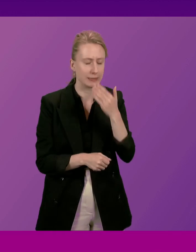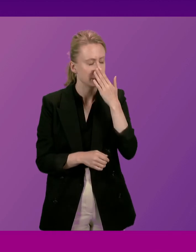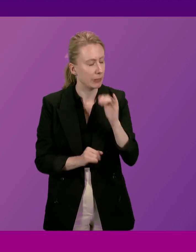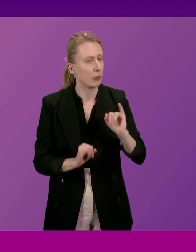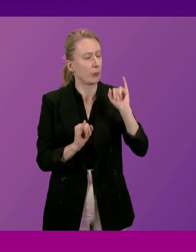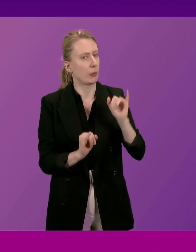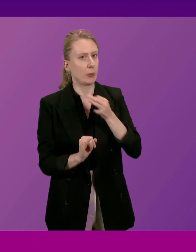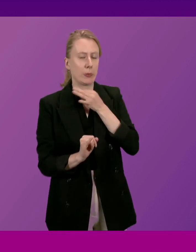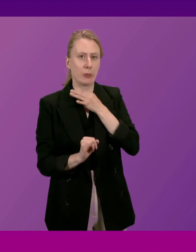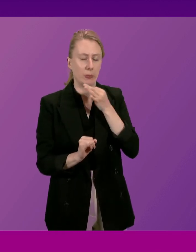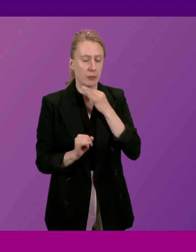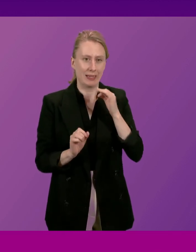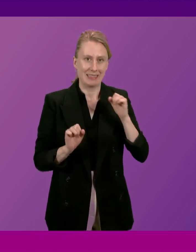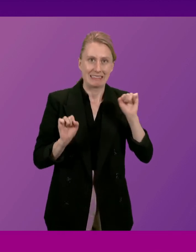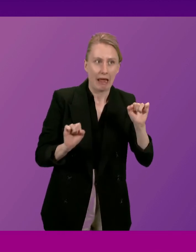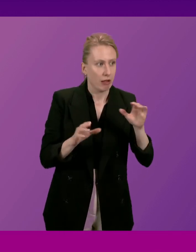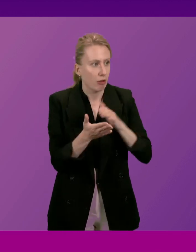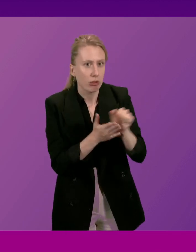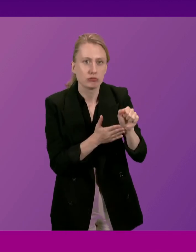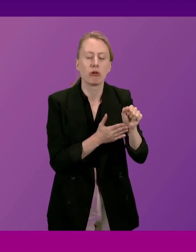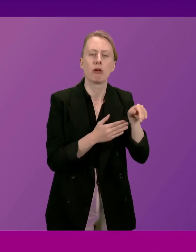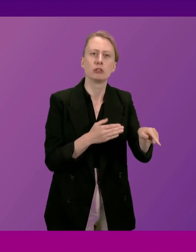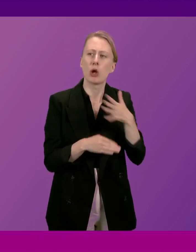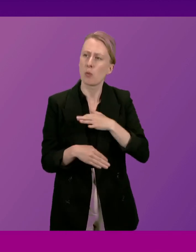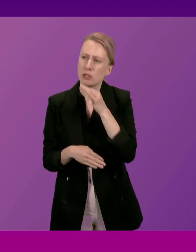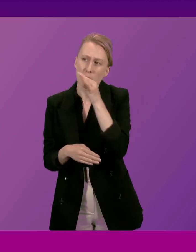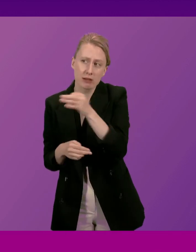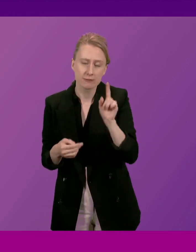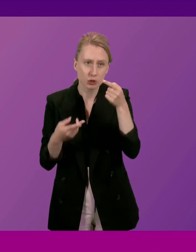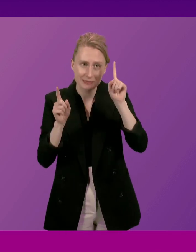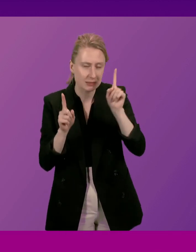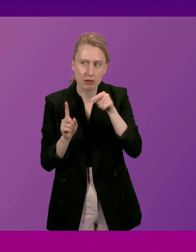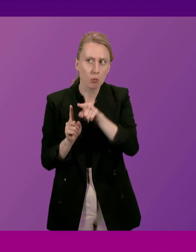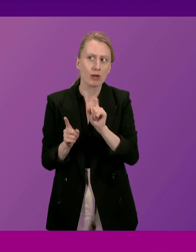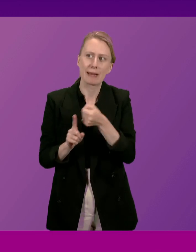culture is also developing. What impact does the First Minister believe significant cuts to